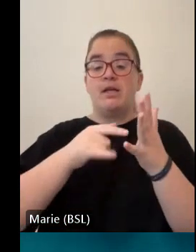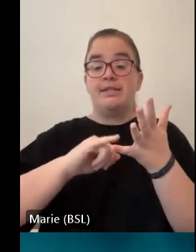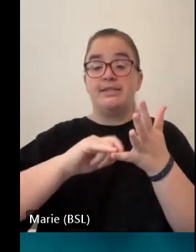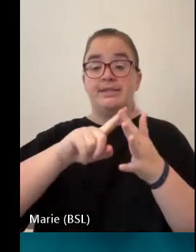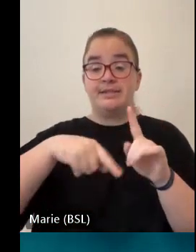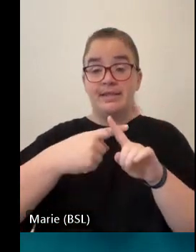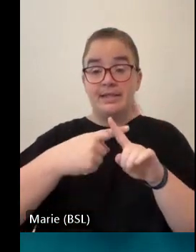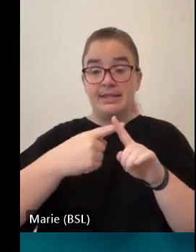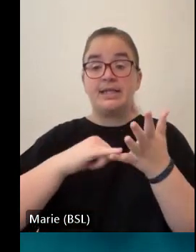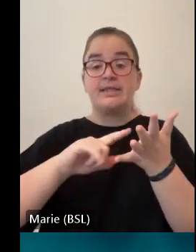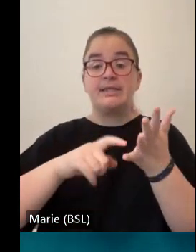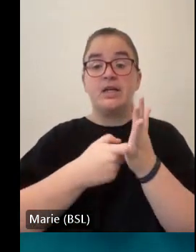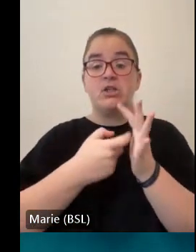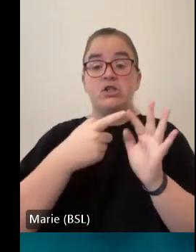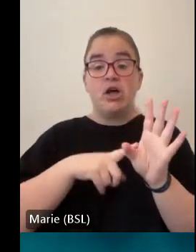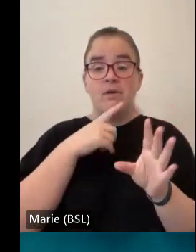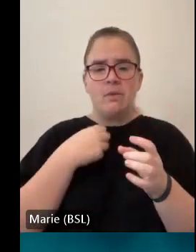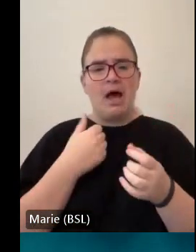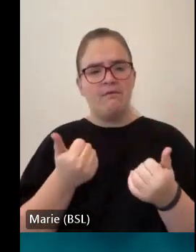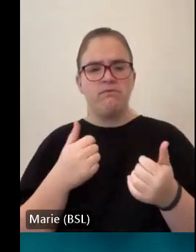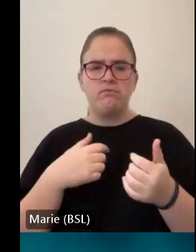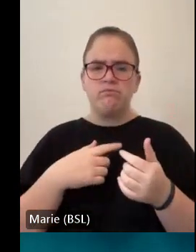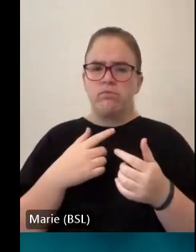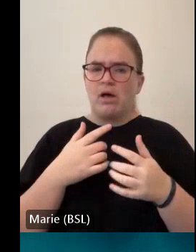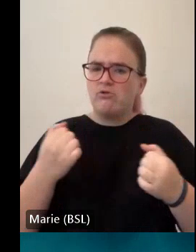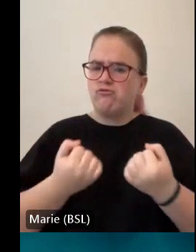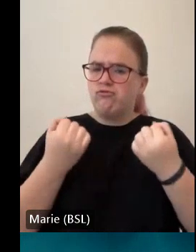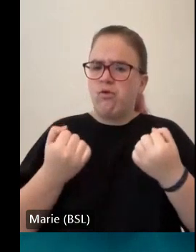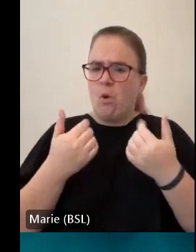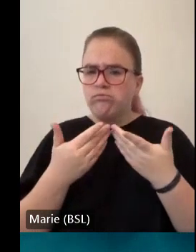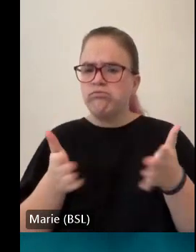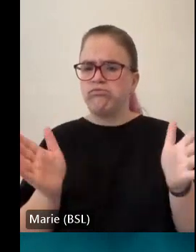across law enforcement to really encourage people to report on